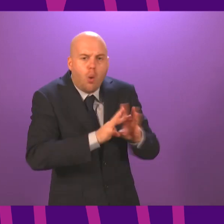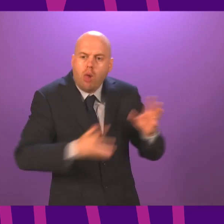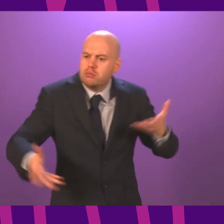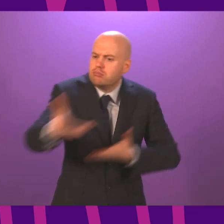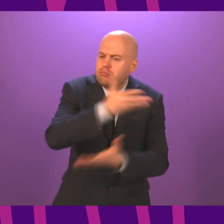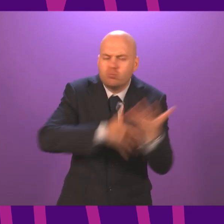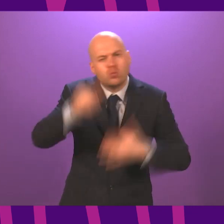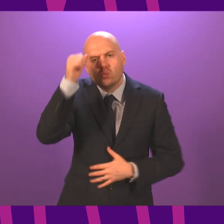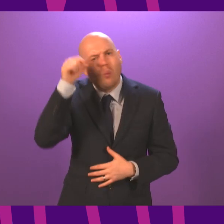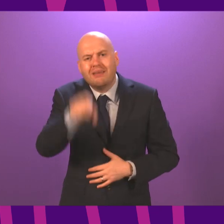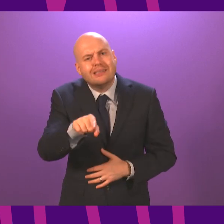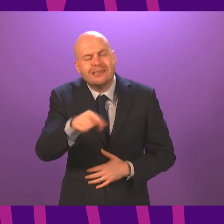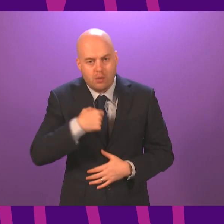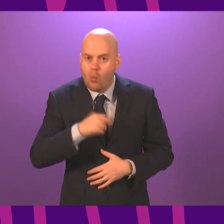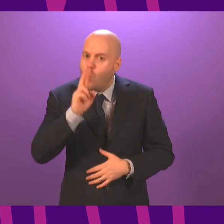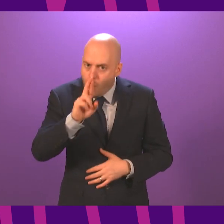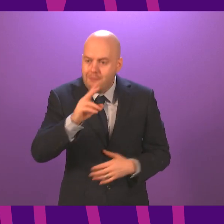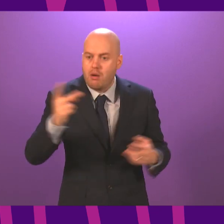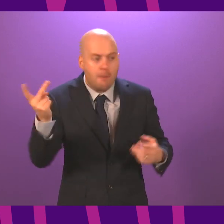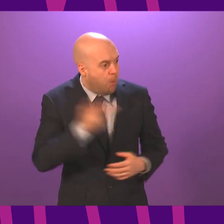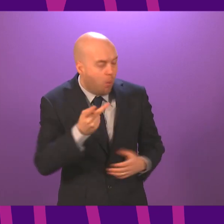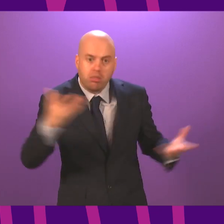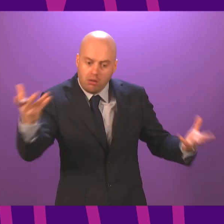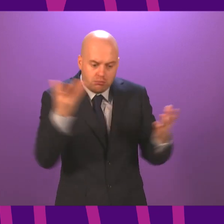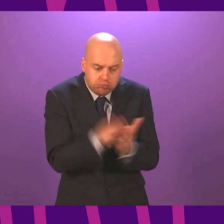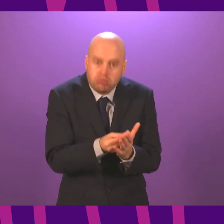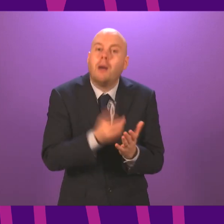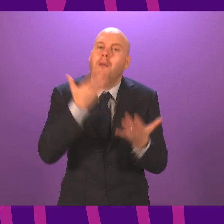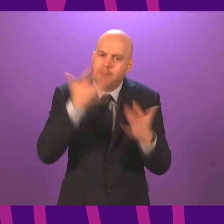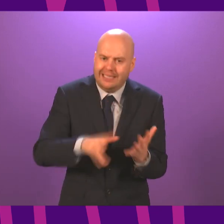that the experience panels and stakeholders were able to look at those policy papers